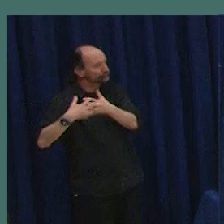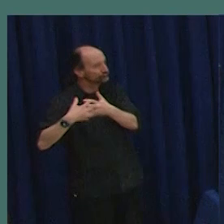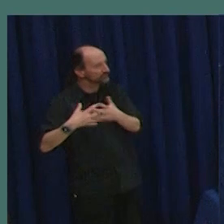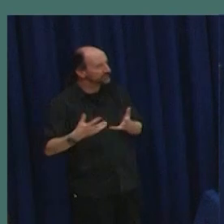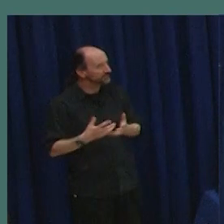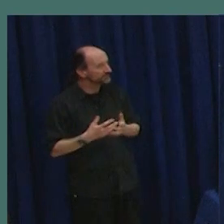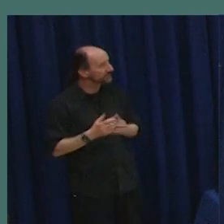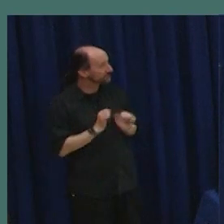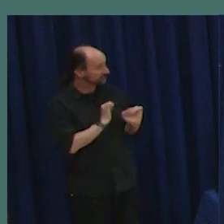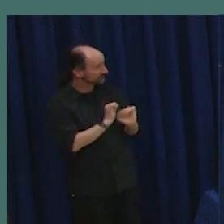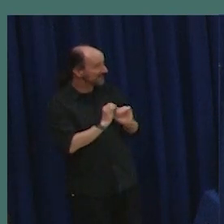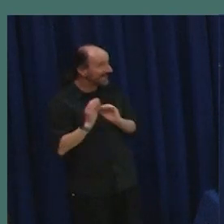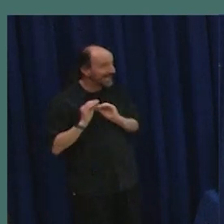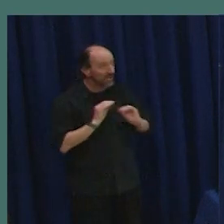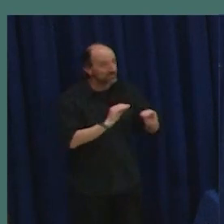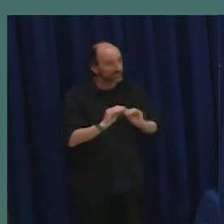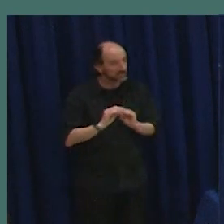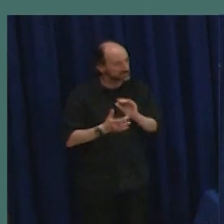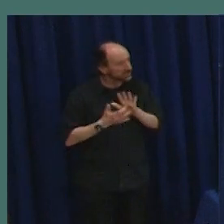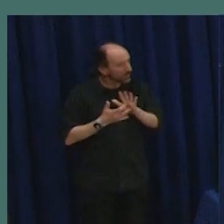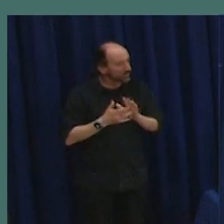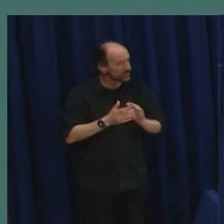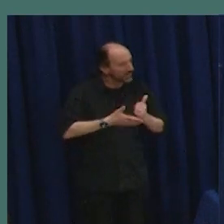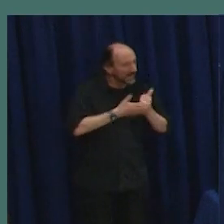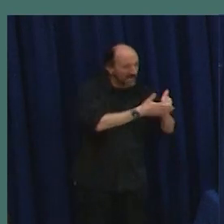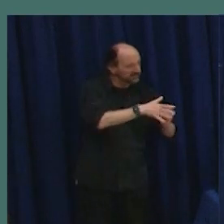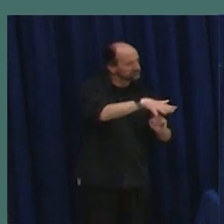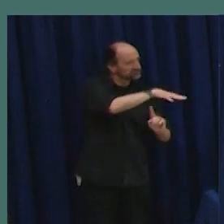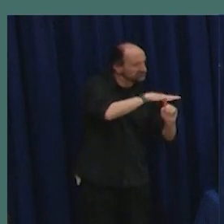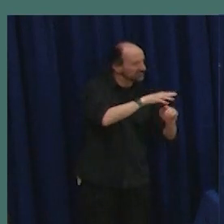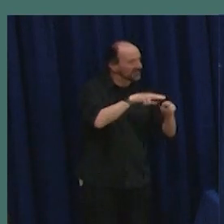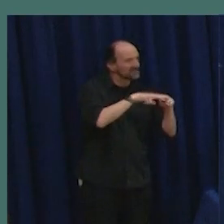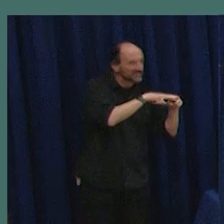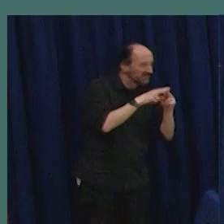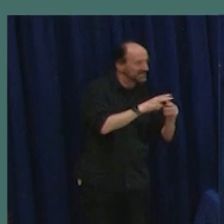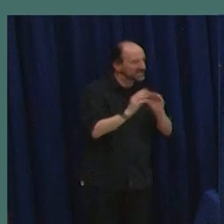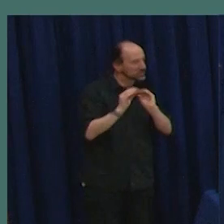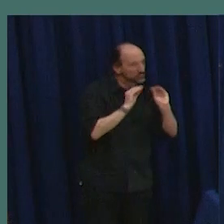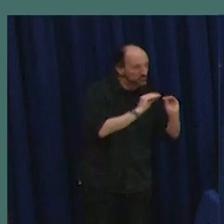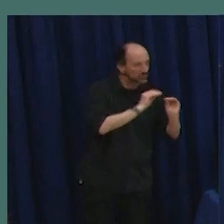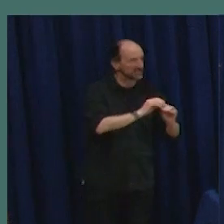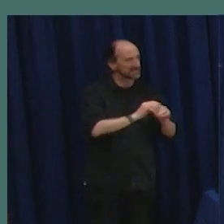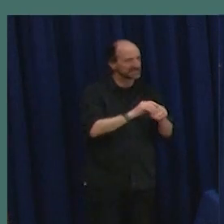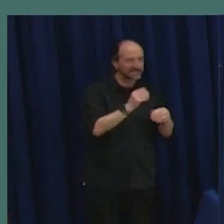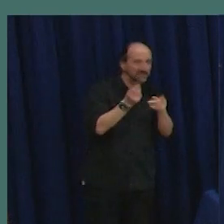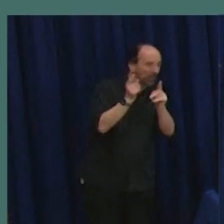really important helping people to understand, families, tutors, teachers, employers. Universal